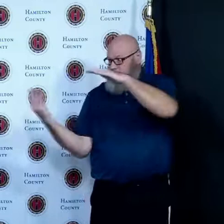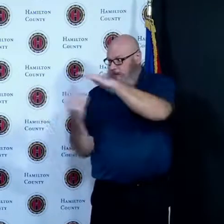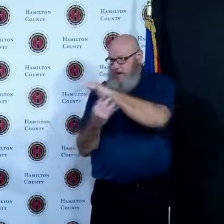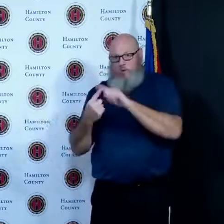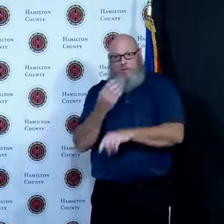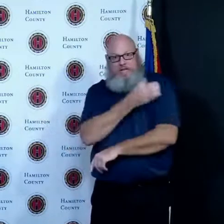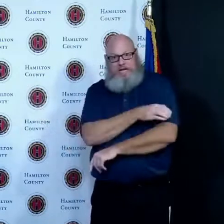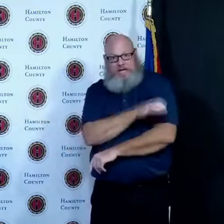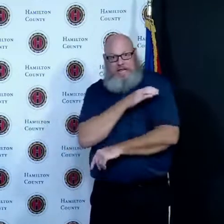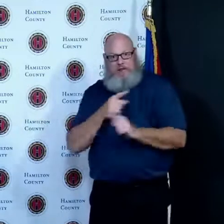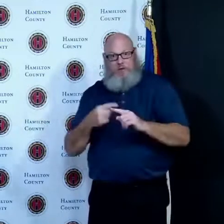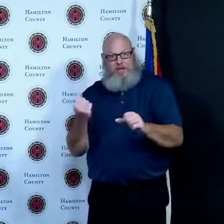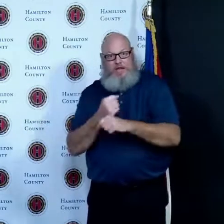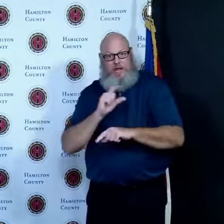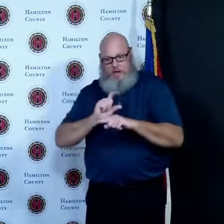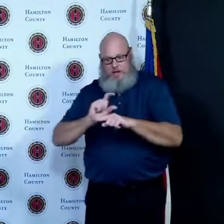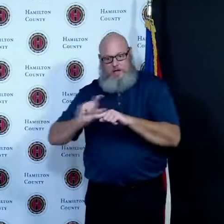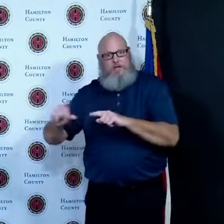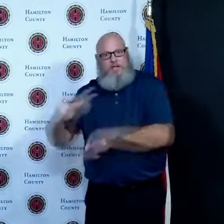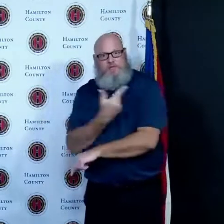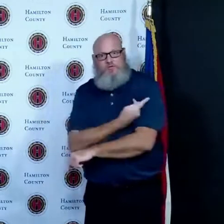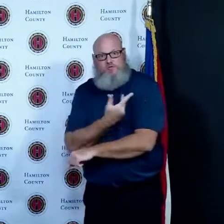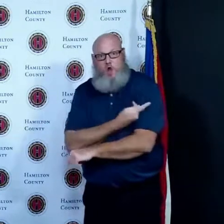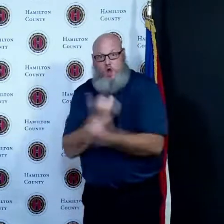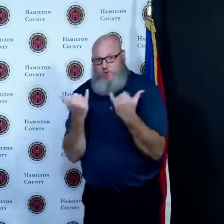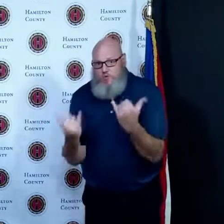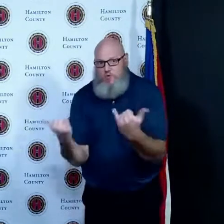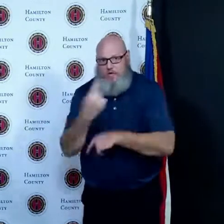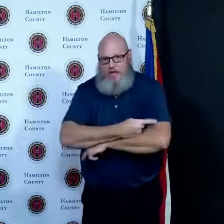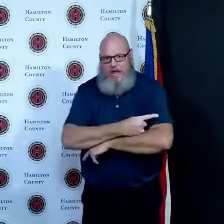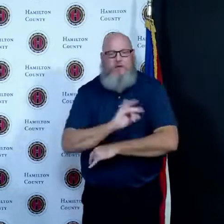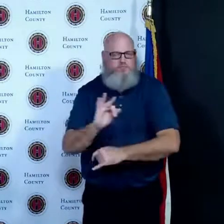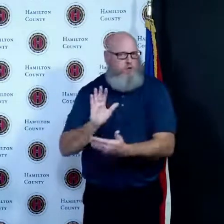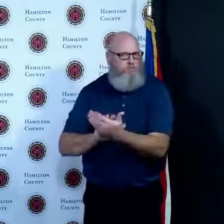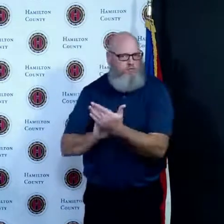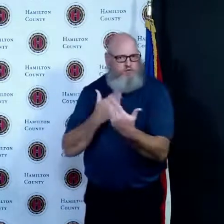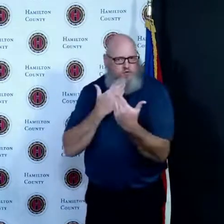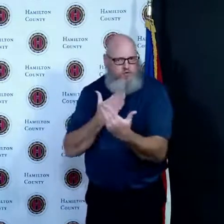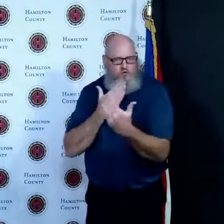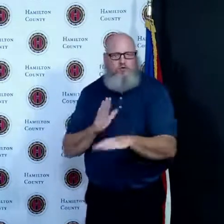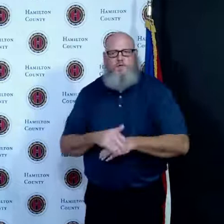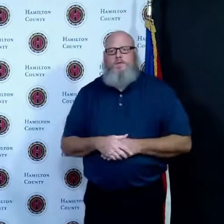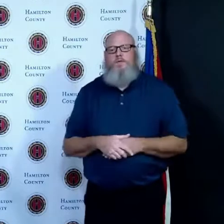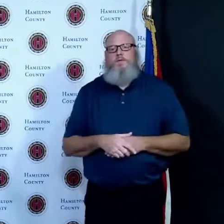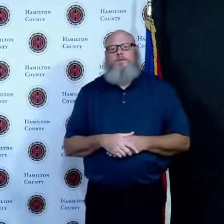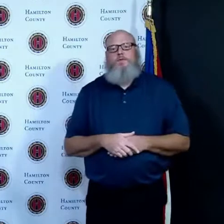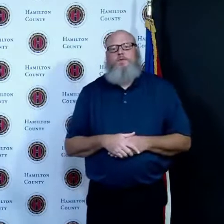looking to phase B Governor DeWine did say that there are two clear objectives with phase B first